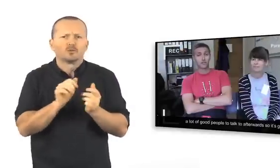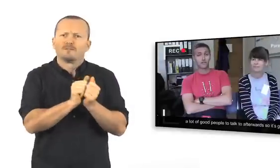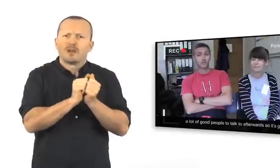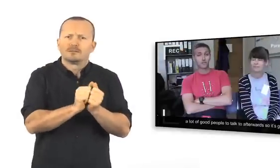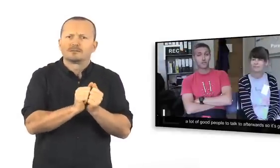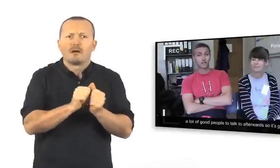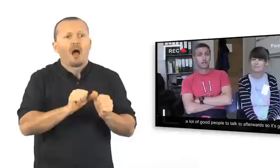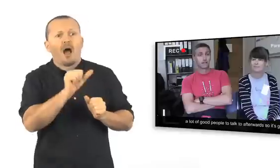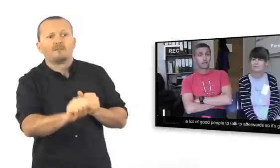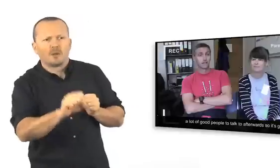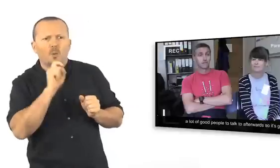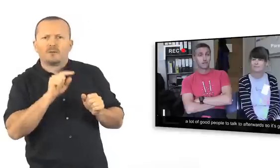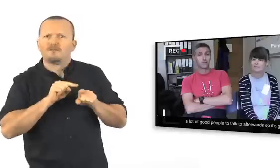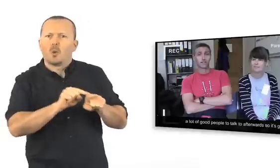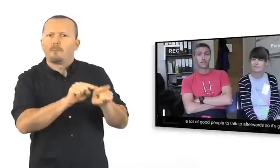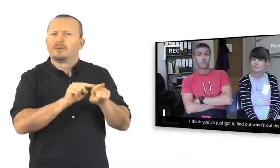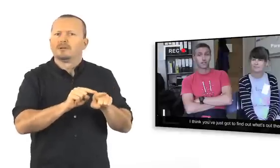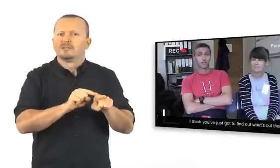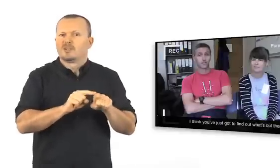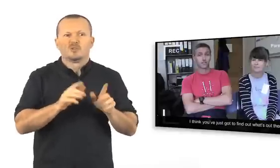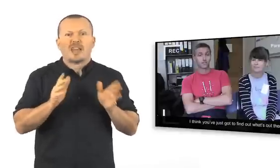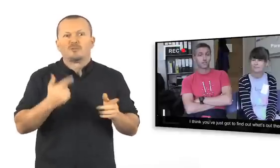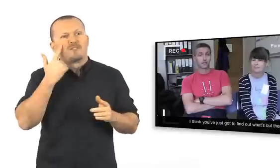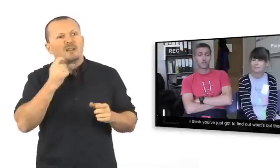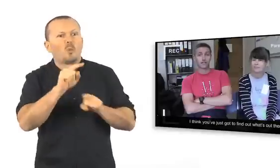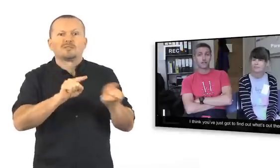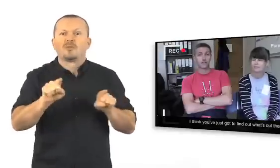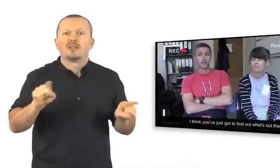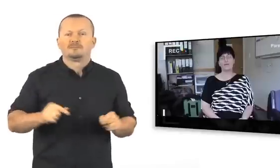talk to afterwards so it’s good, I think you’ve just got to find out what’s out there.